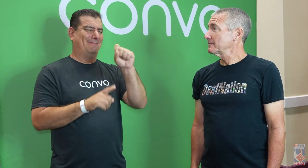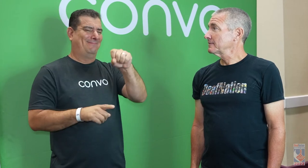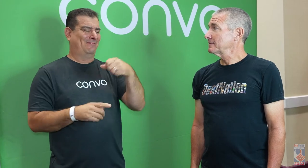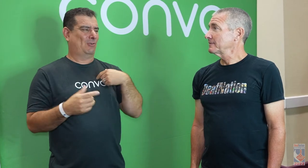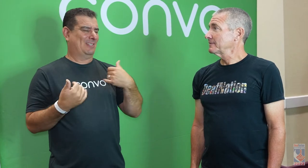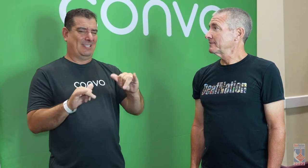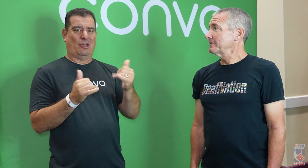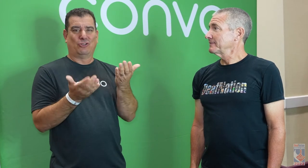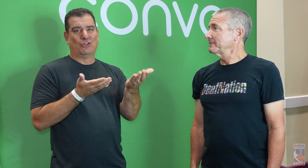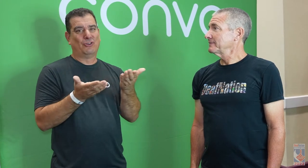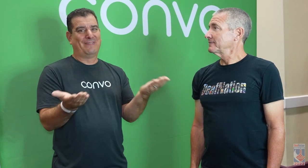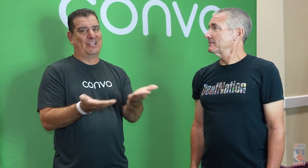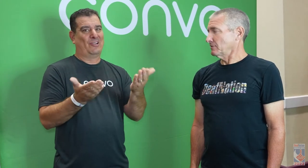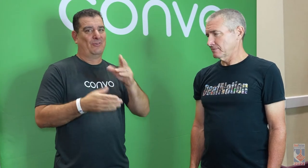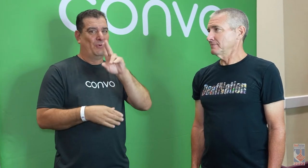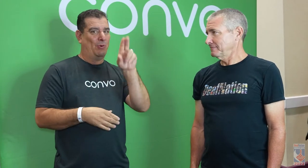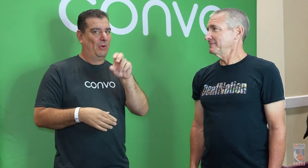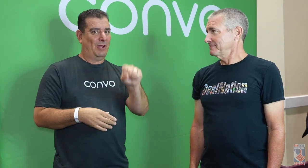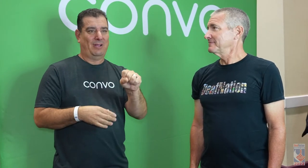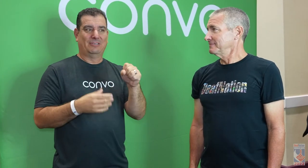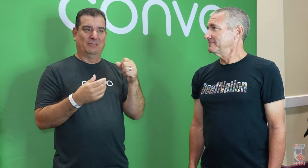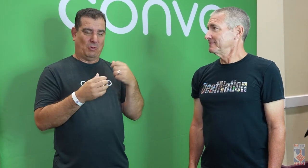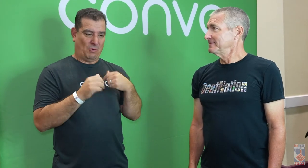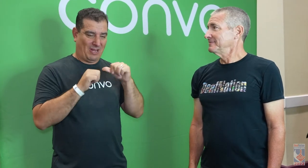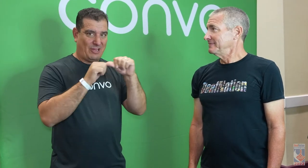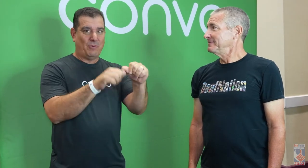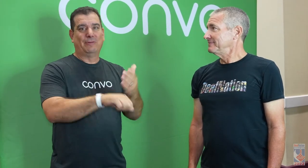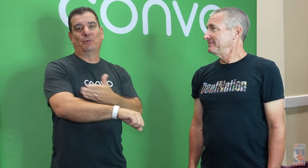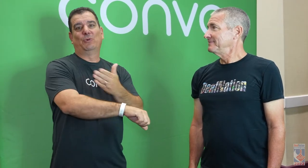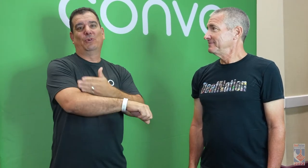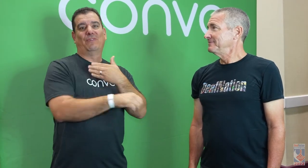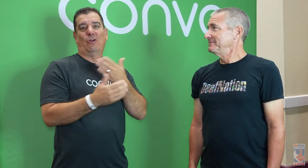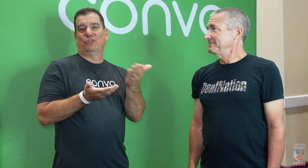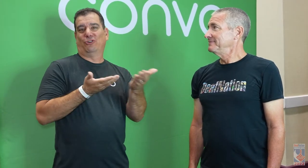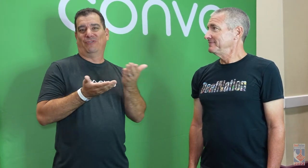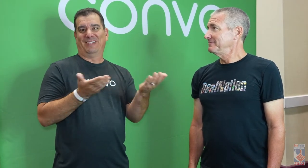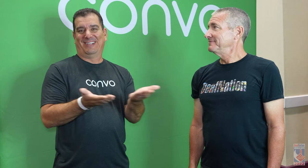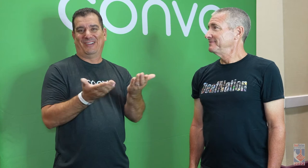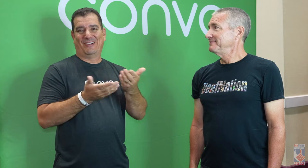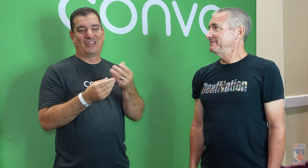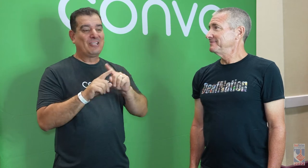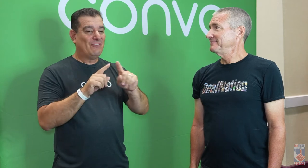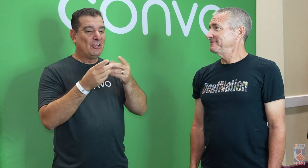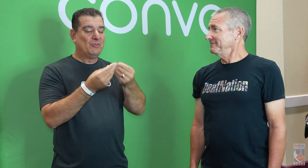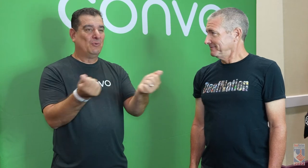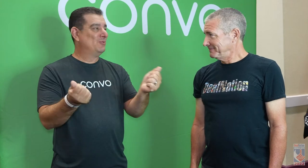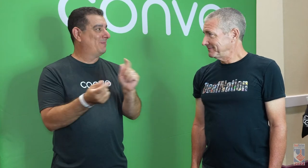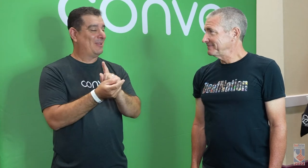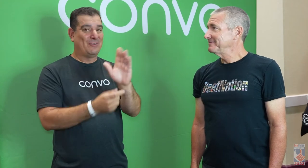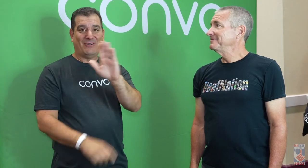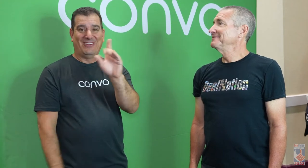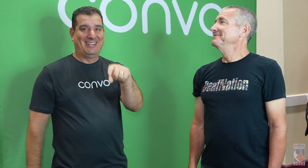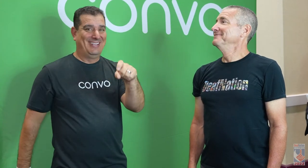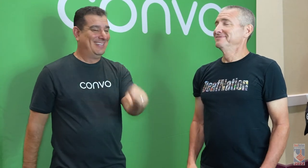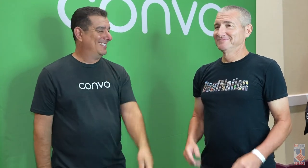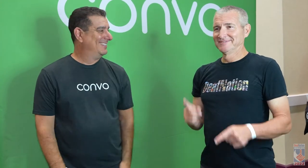But of course we’re still serving the US. We continue to improve our services here with different solutions to meet your needs.